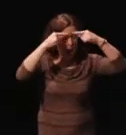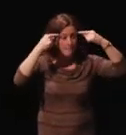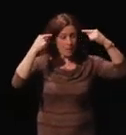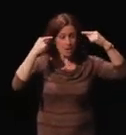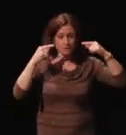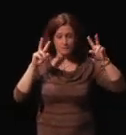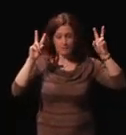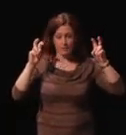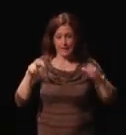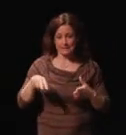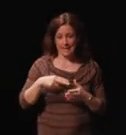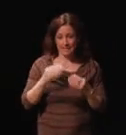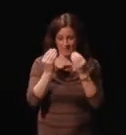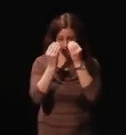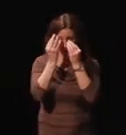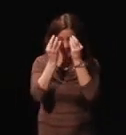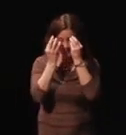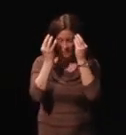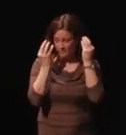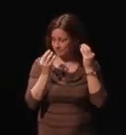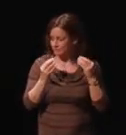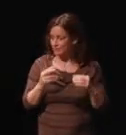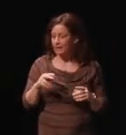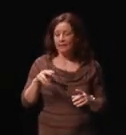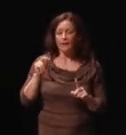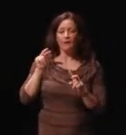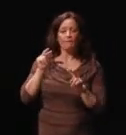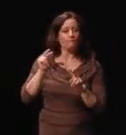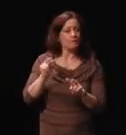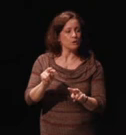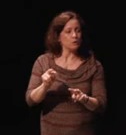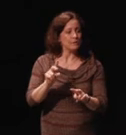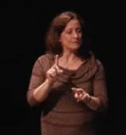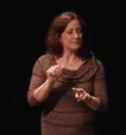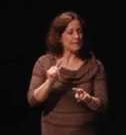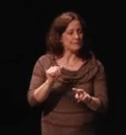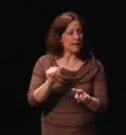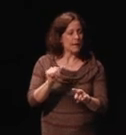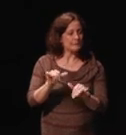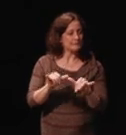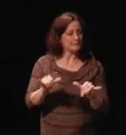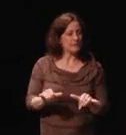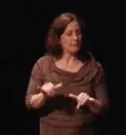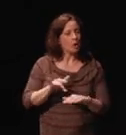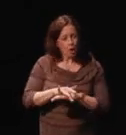And this is a view data system, which is early public internet, really.